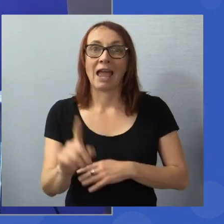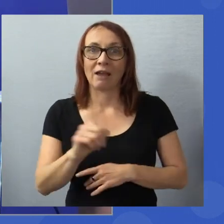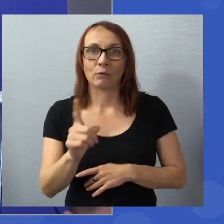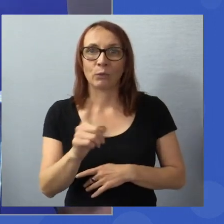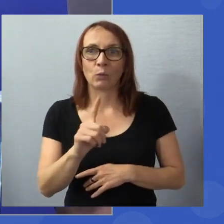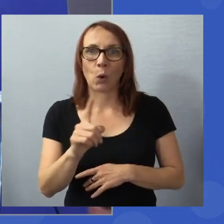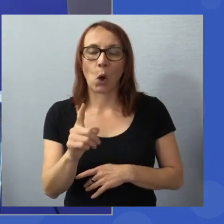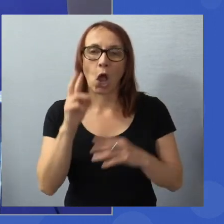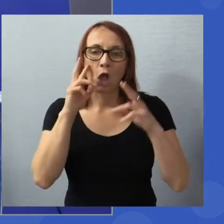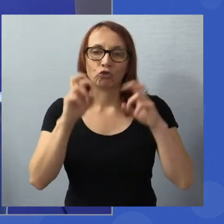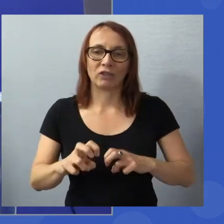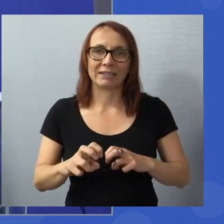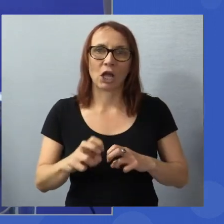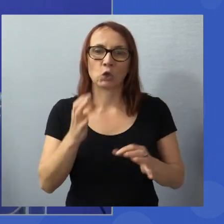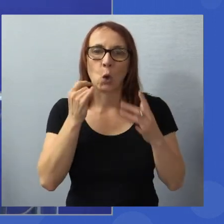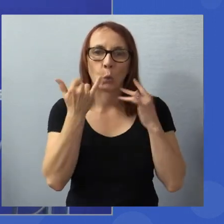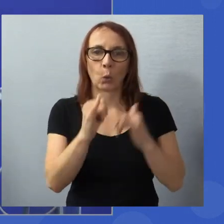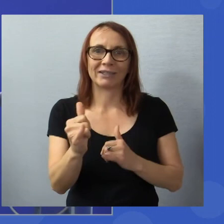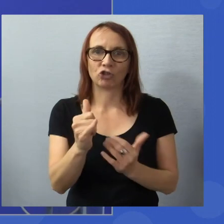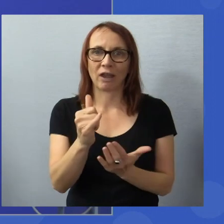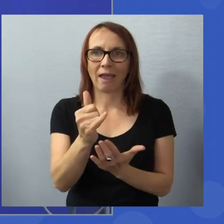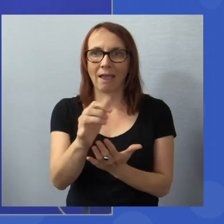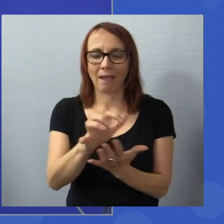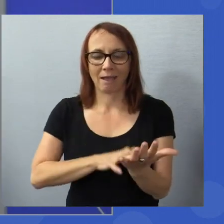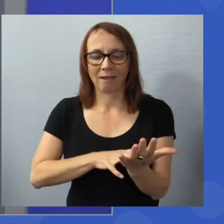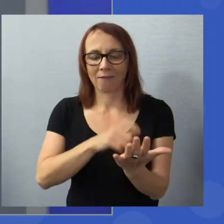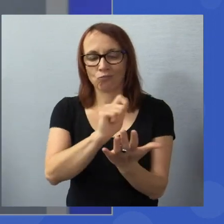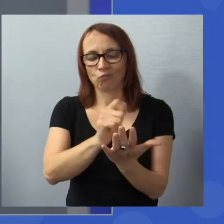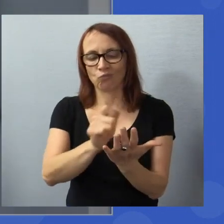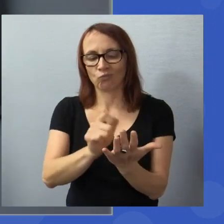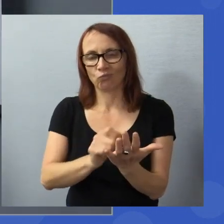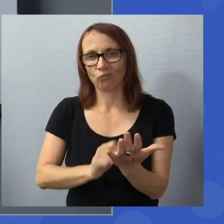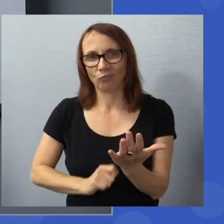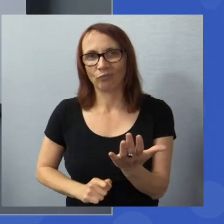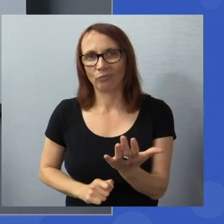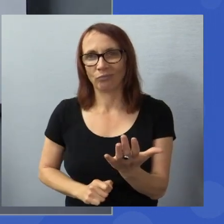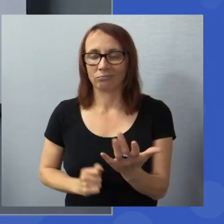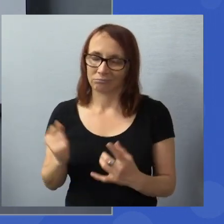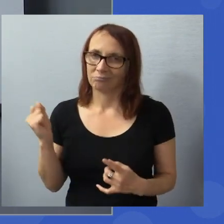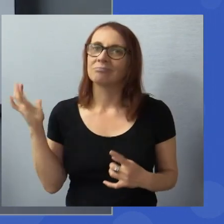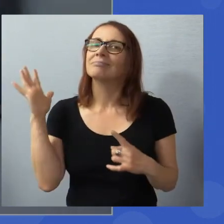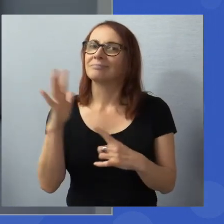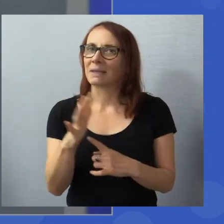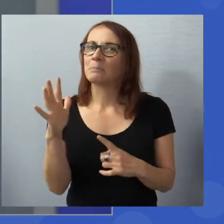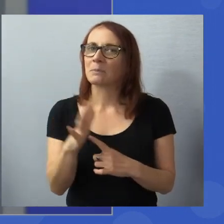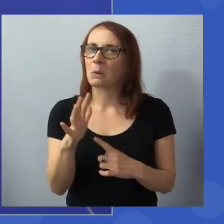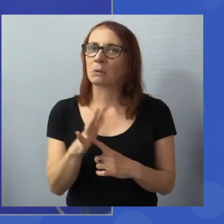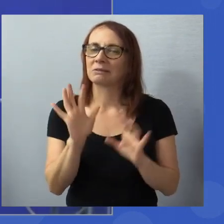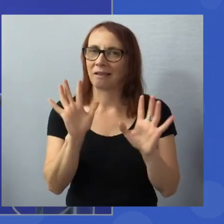questionnaires very very important part the process and it really is very